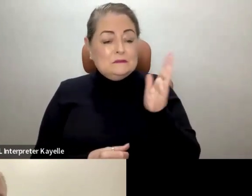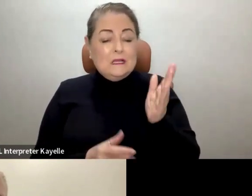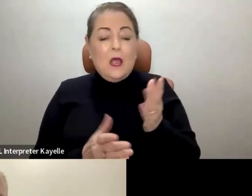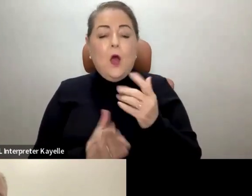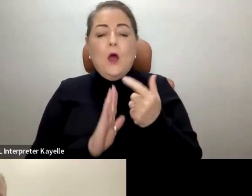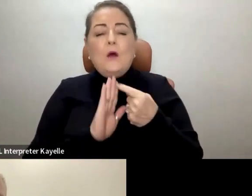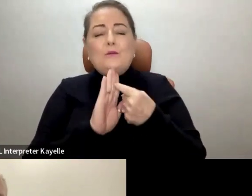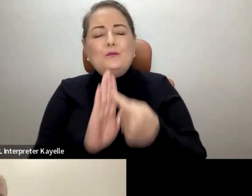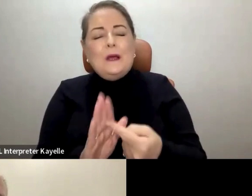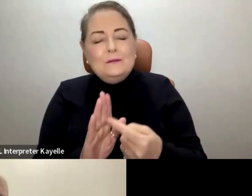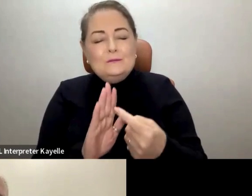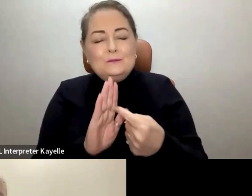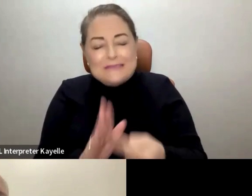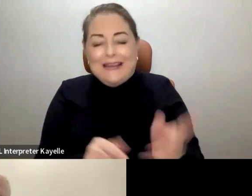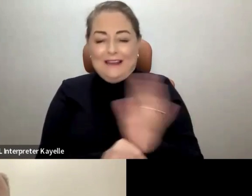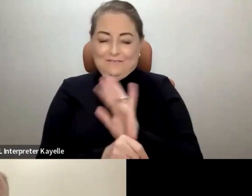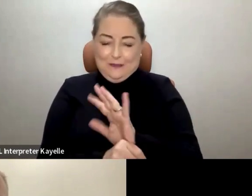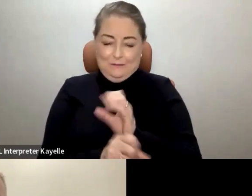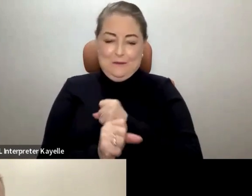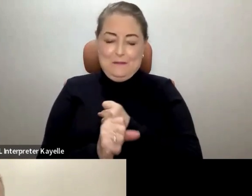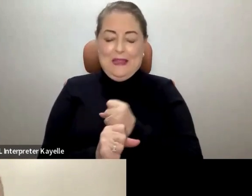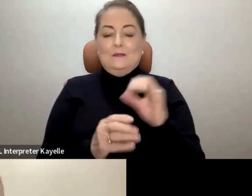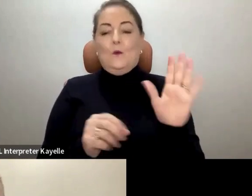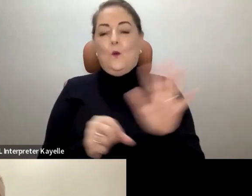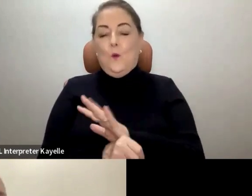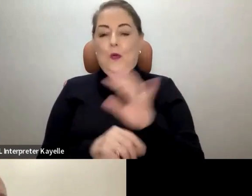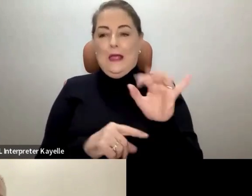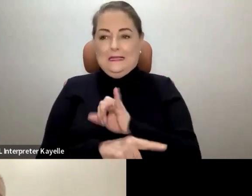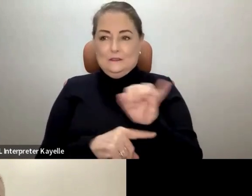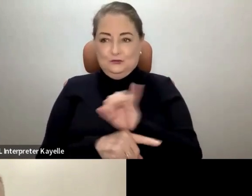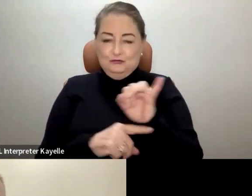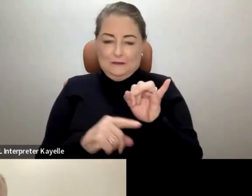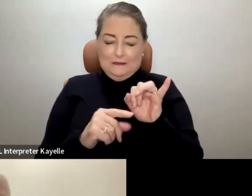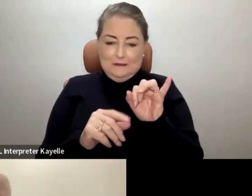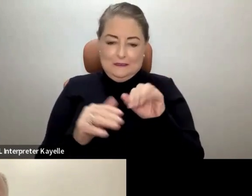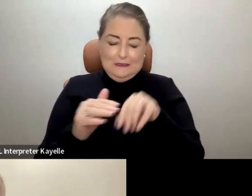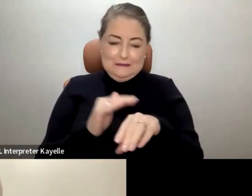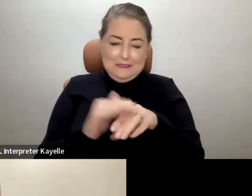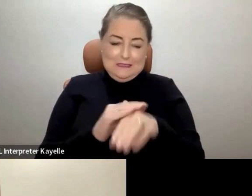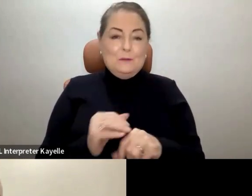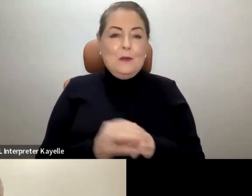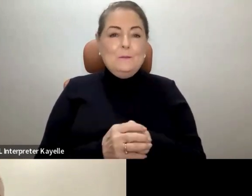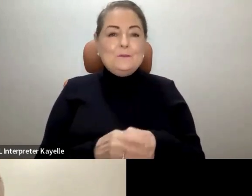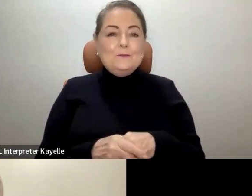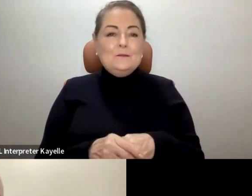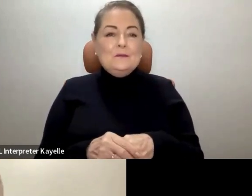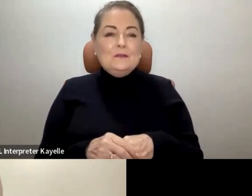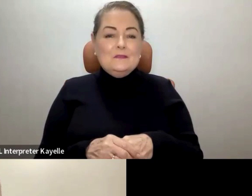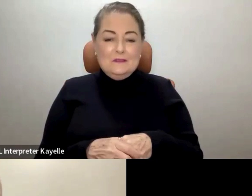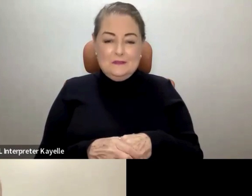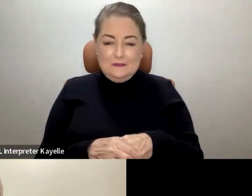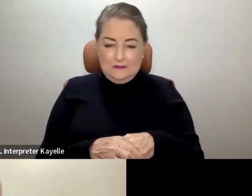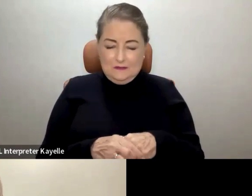accessible way and making our whole industry more accessible. And again, that hand in hand, this is if you want to know why